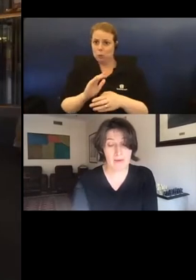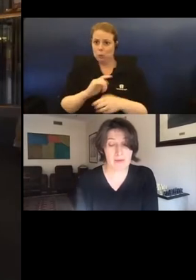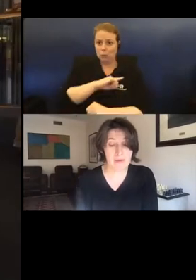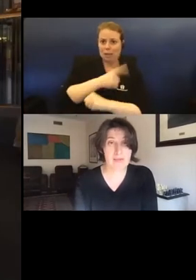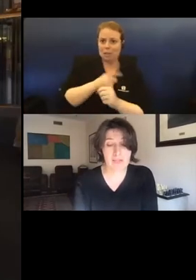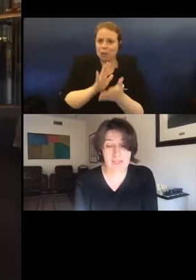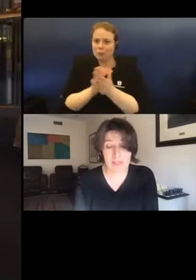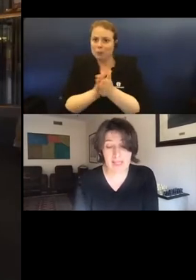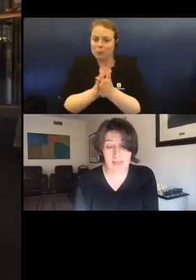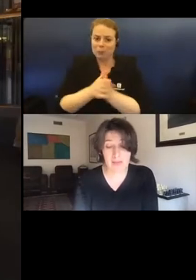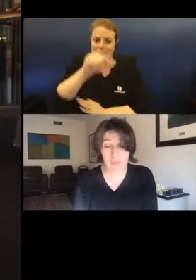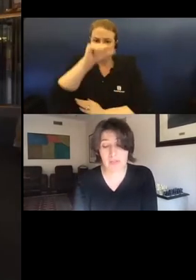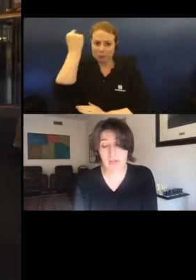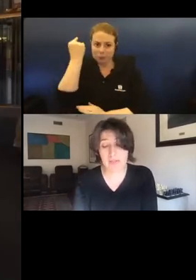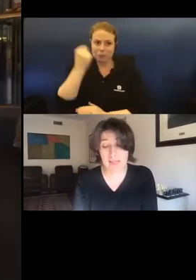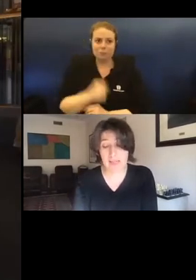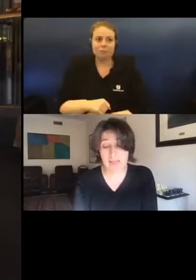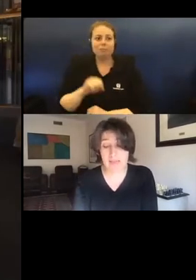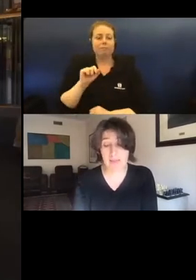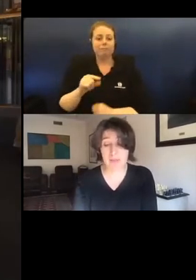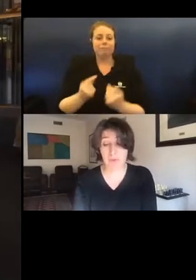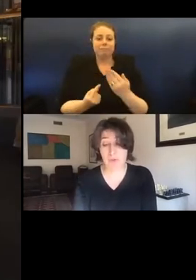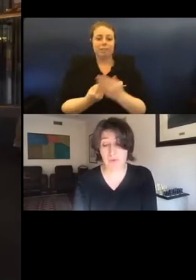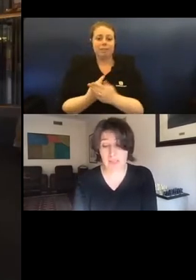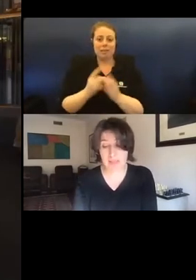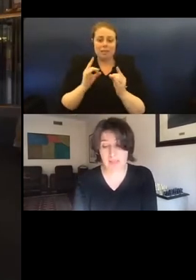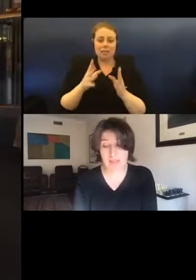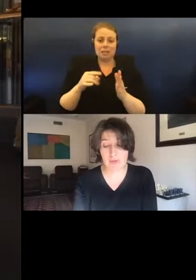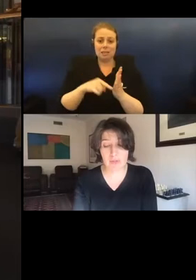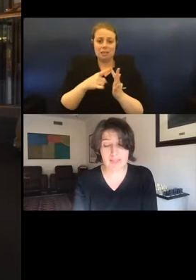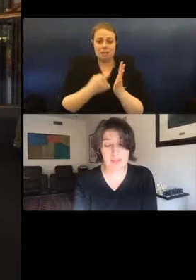these events began with the terrorist act that happened in burke street and led to a sudden and